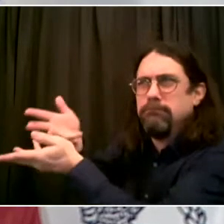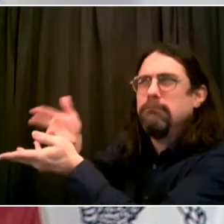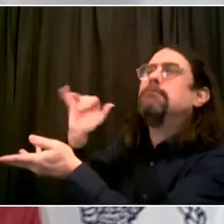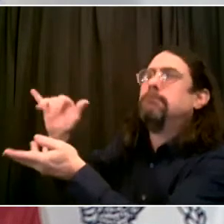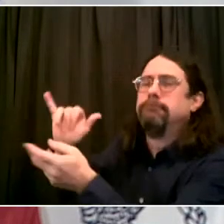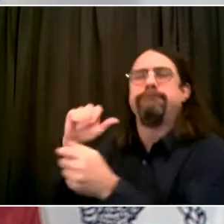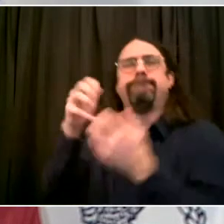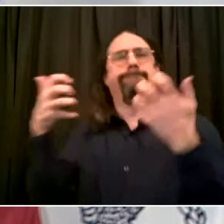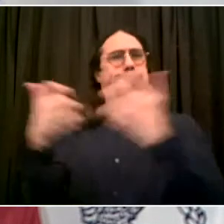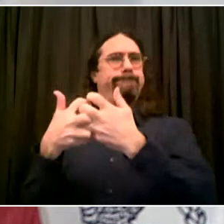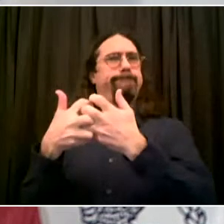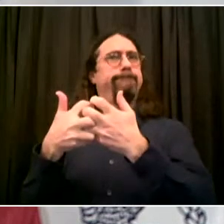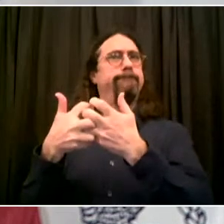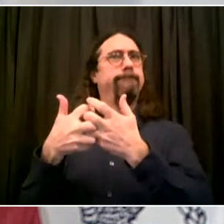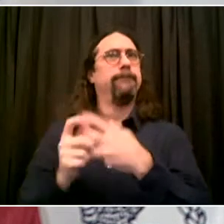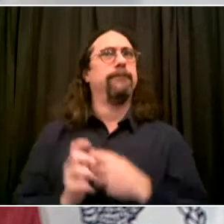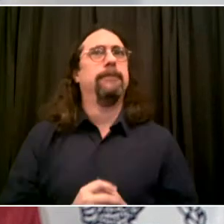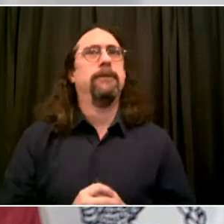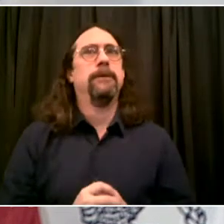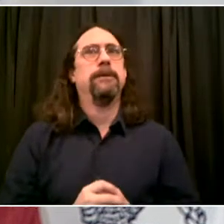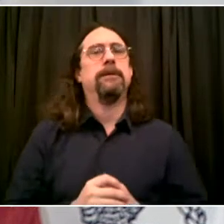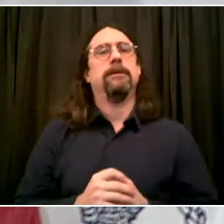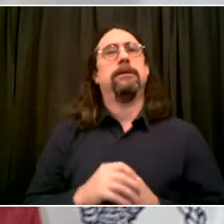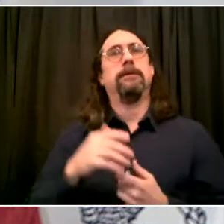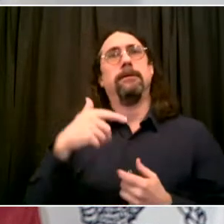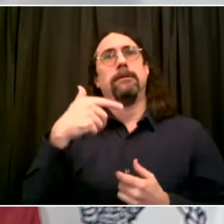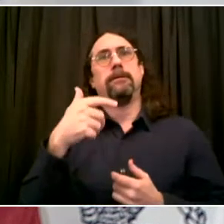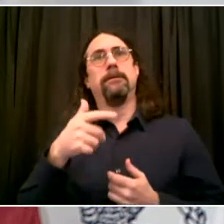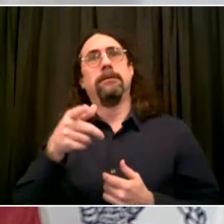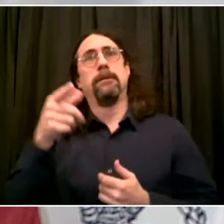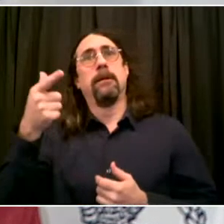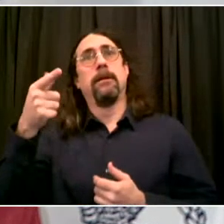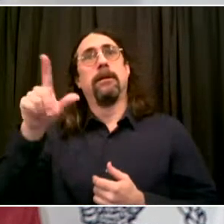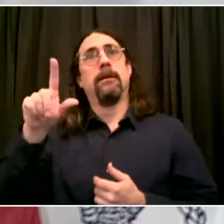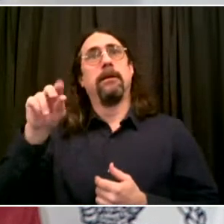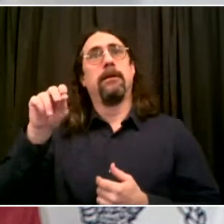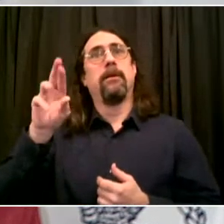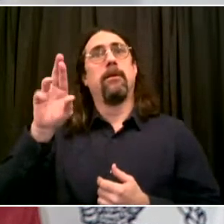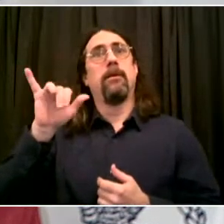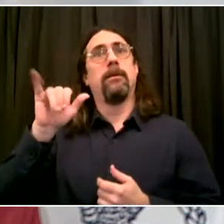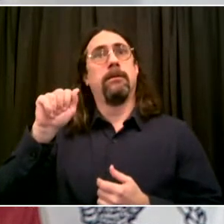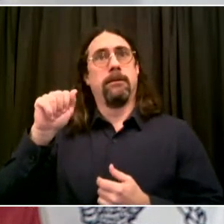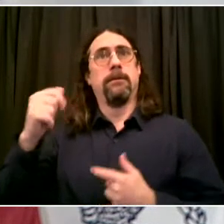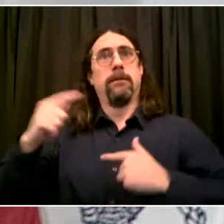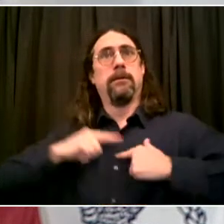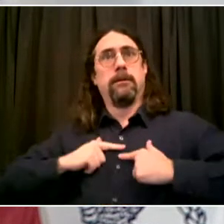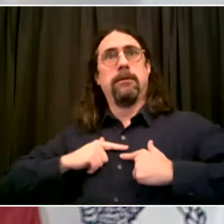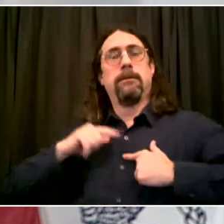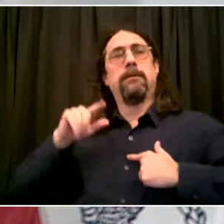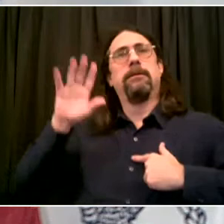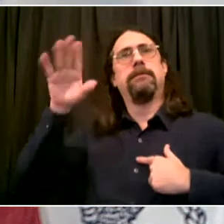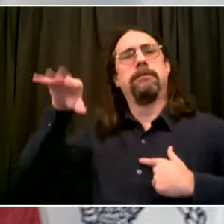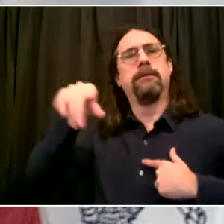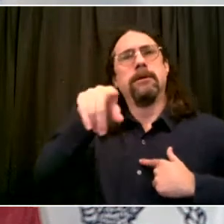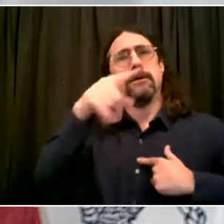TODAYAY. GO AHEAEAD, Reporter: ALSO WANTNT TEDO ASK YOUR REACTION TO THE REPORTS THAT WE